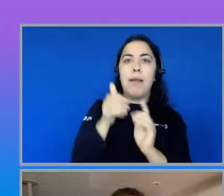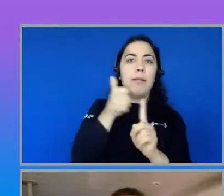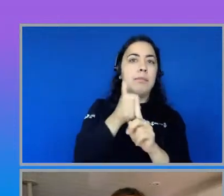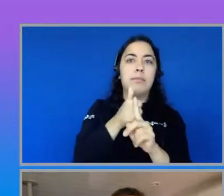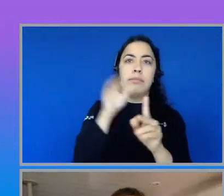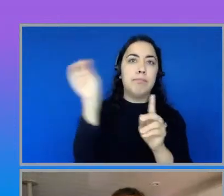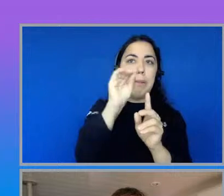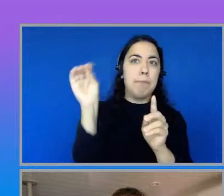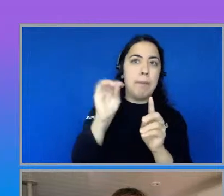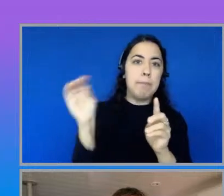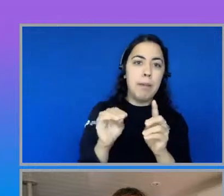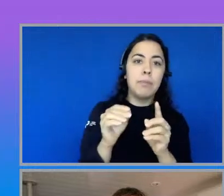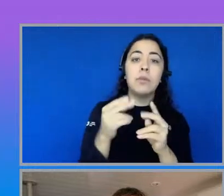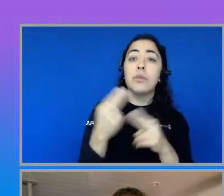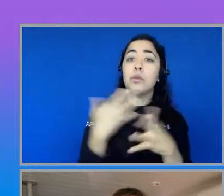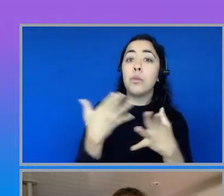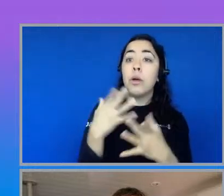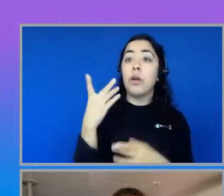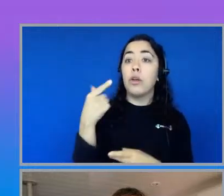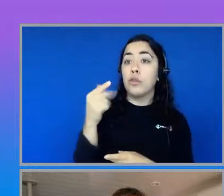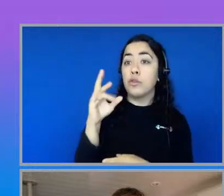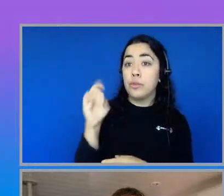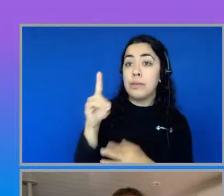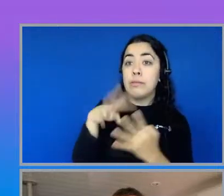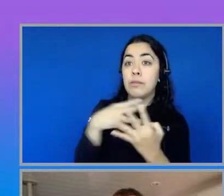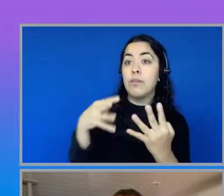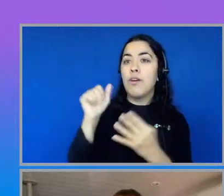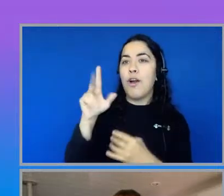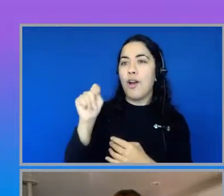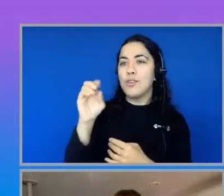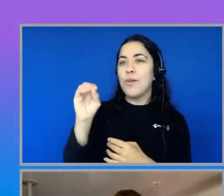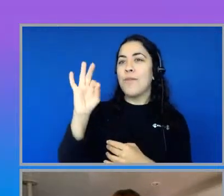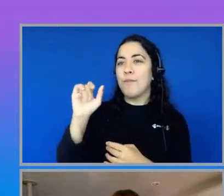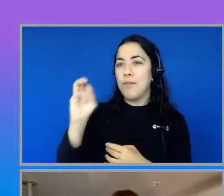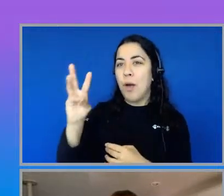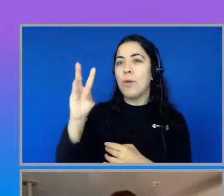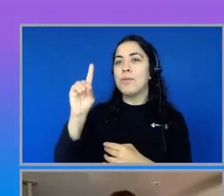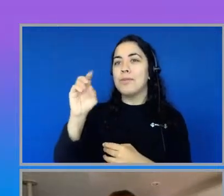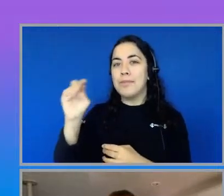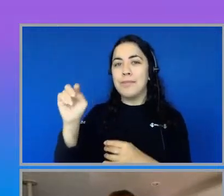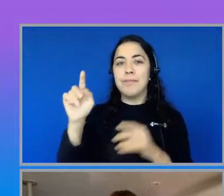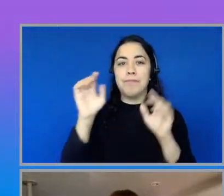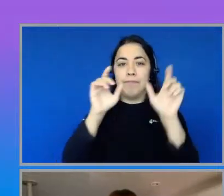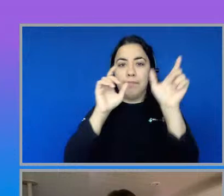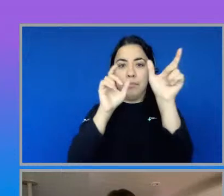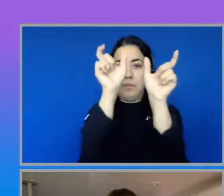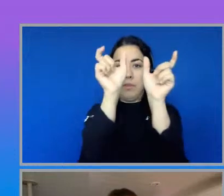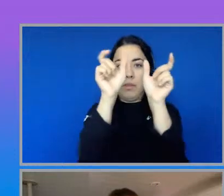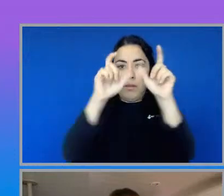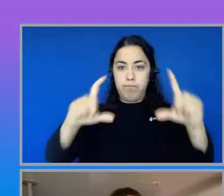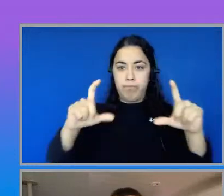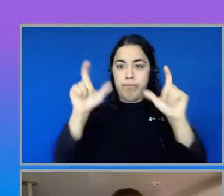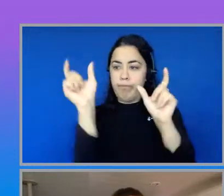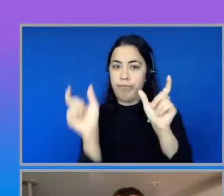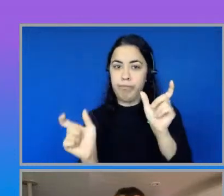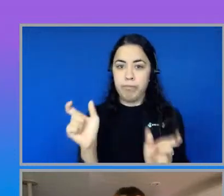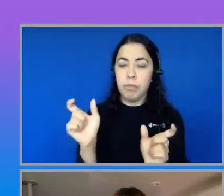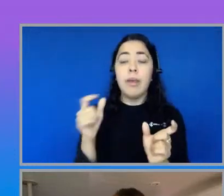with grid. Auto flow dense. So